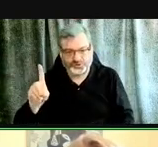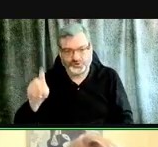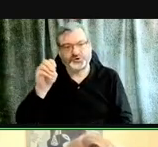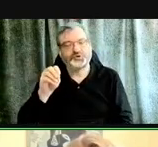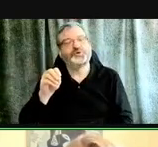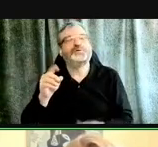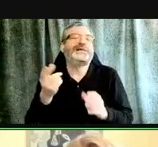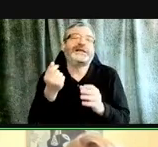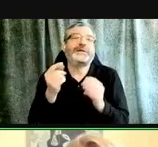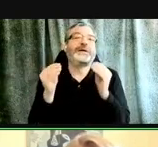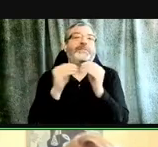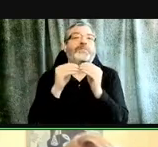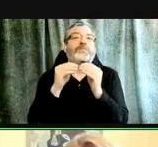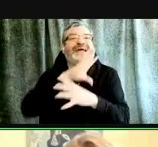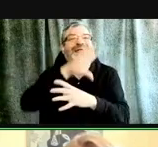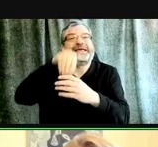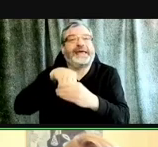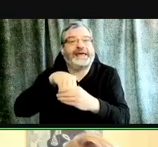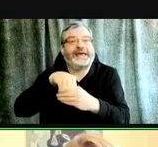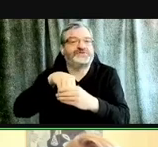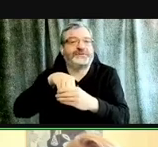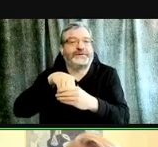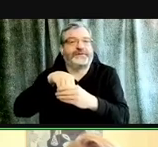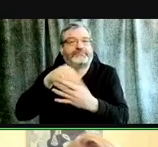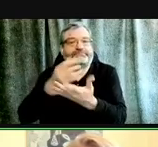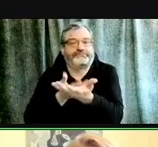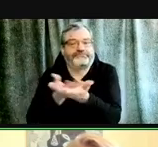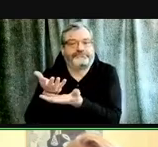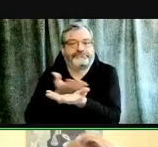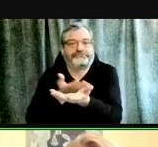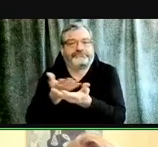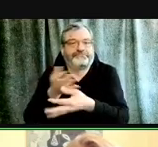with the painting rather than just looking at it and describing it.